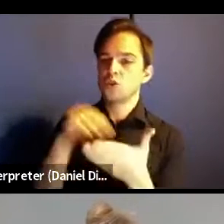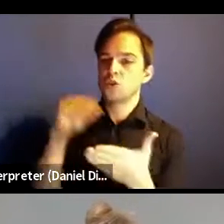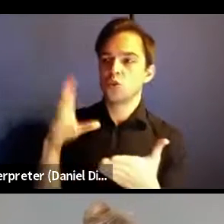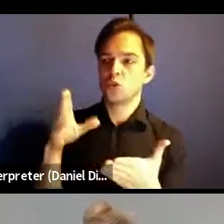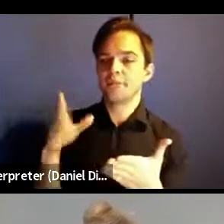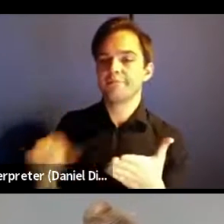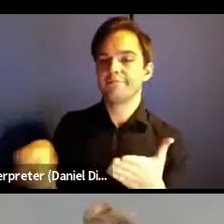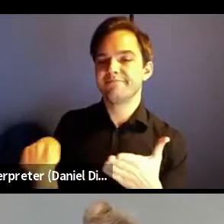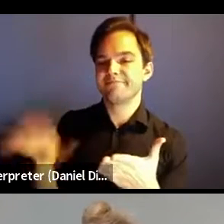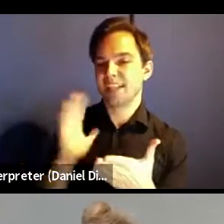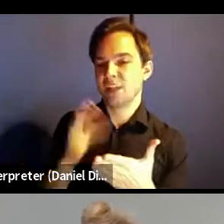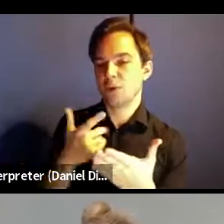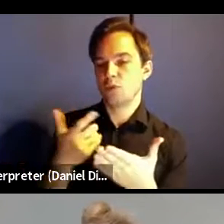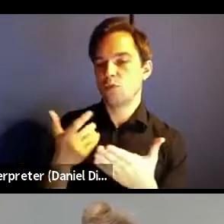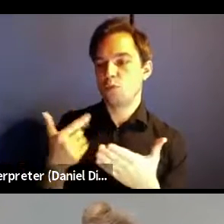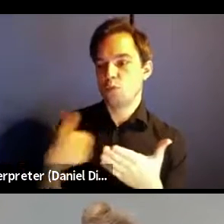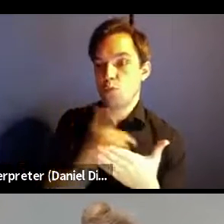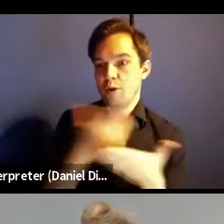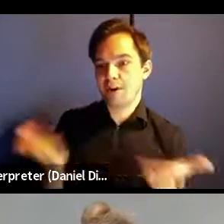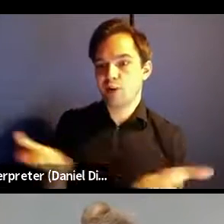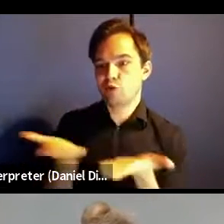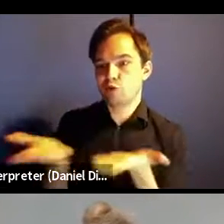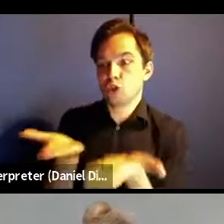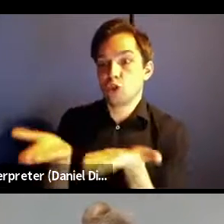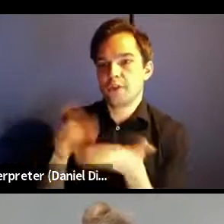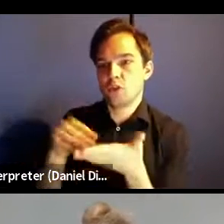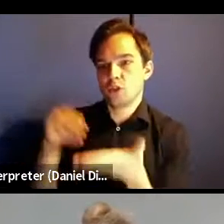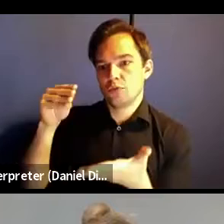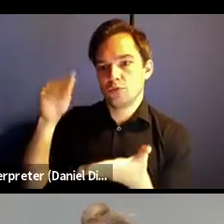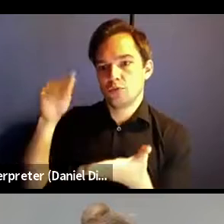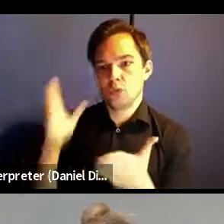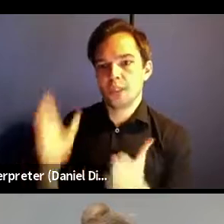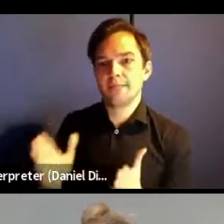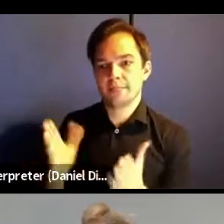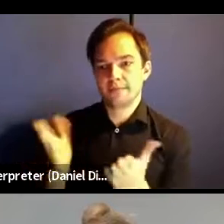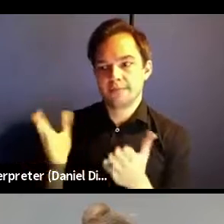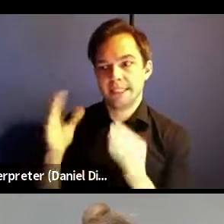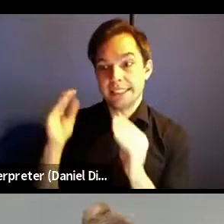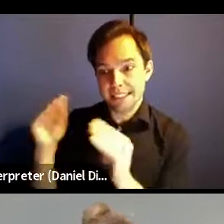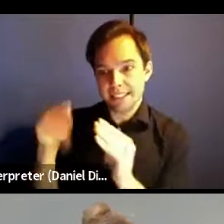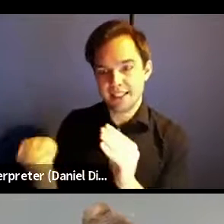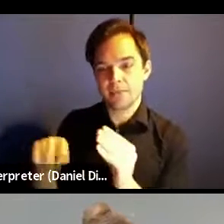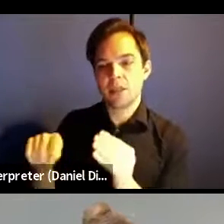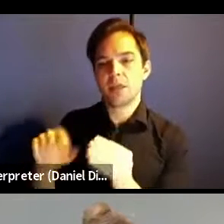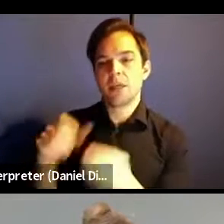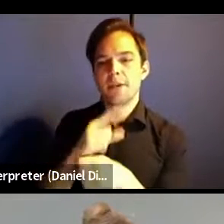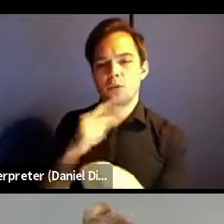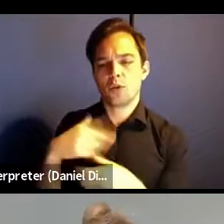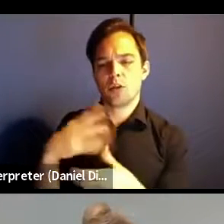We are here to serve students, and teach students, and be an inclusive and welcoming experience for them.